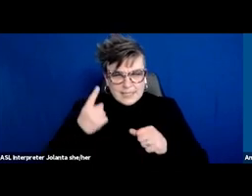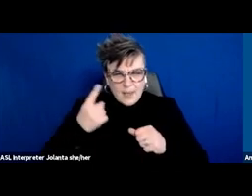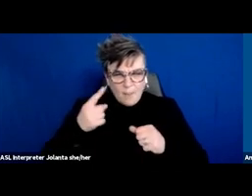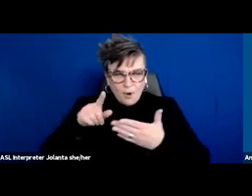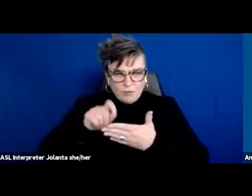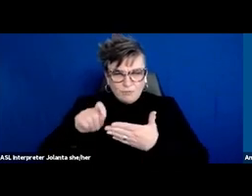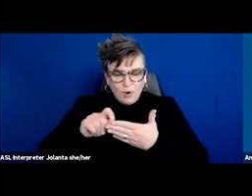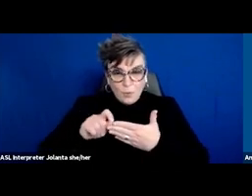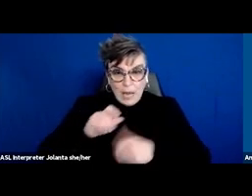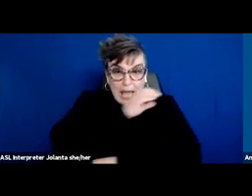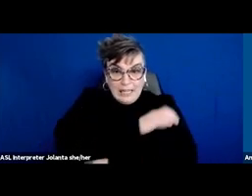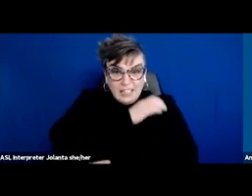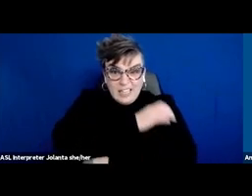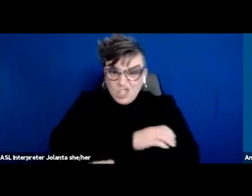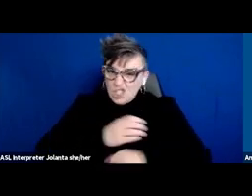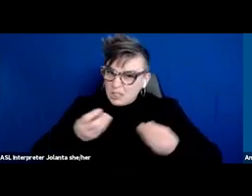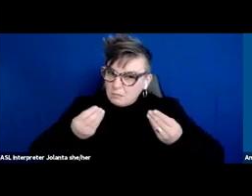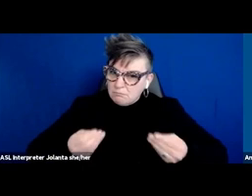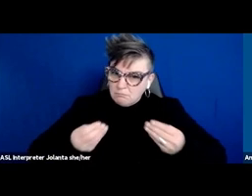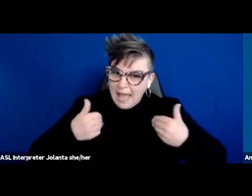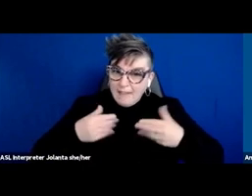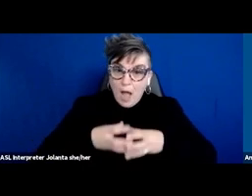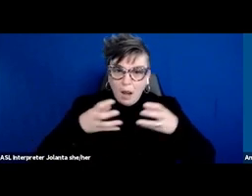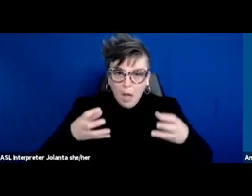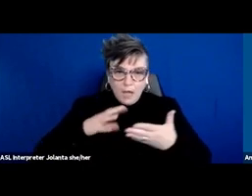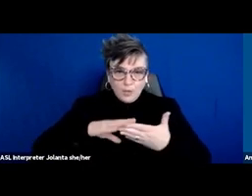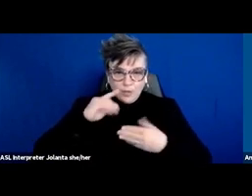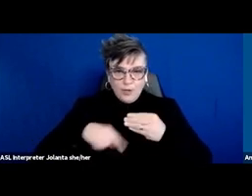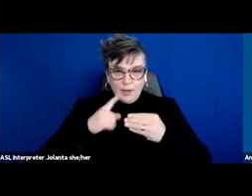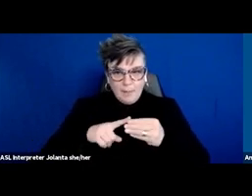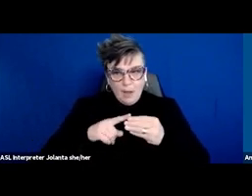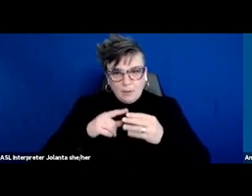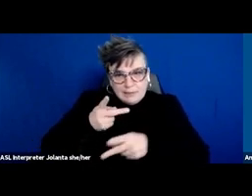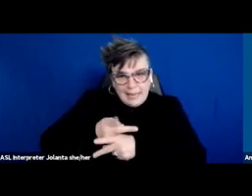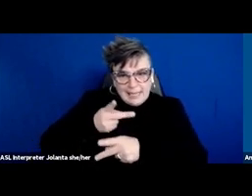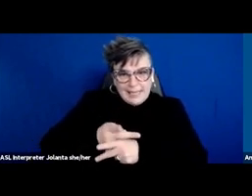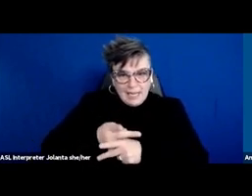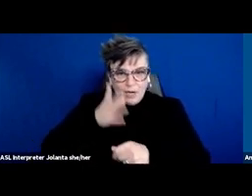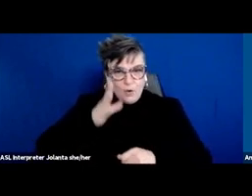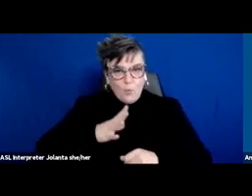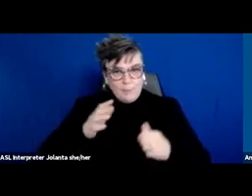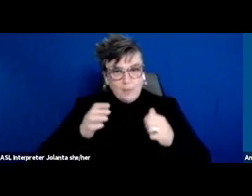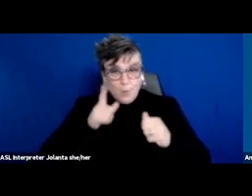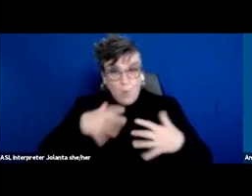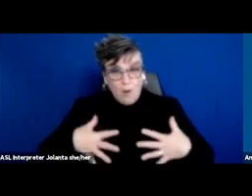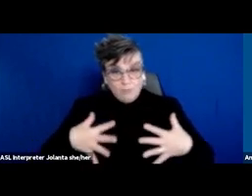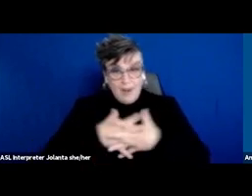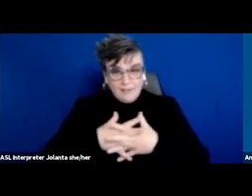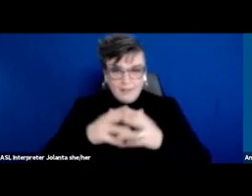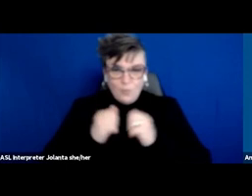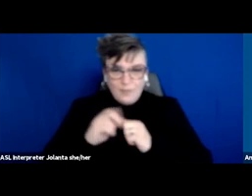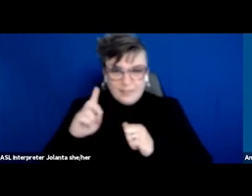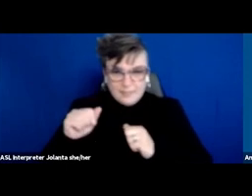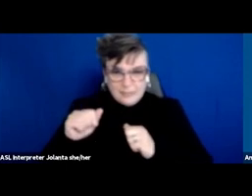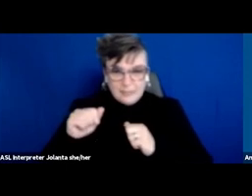caring with pregnant women with disabilities," Amy said, "How not alone in these experiences